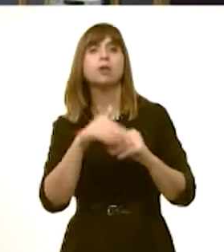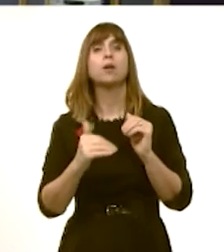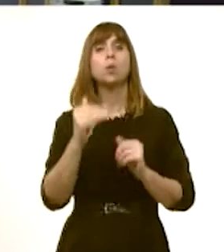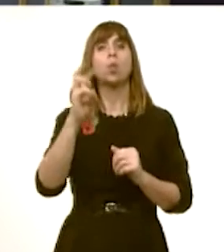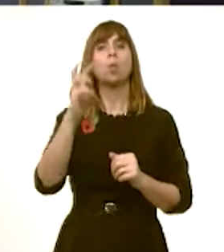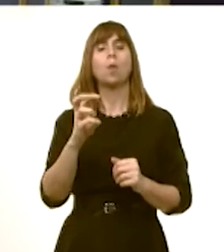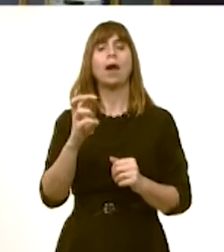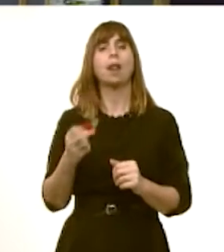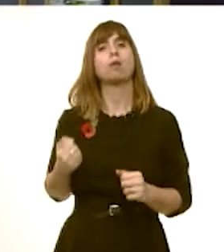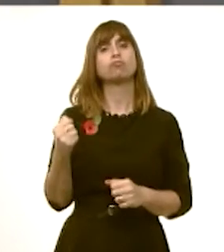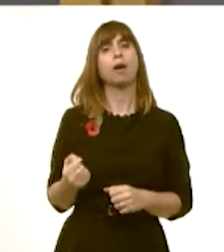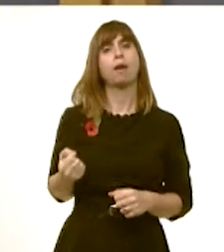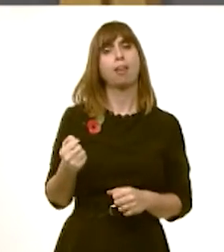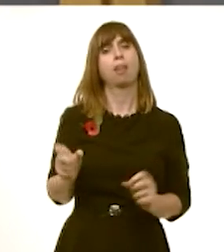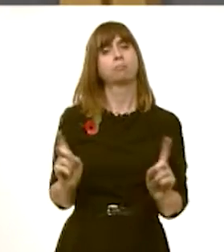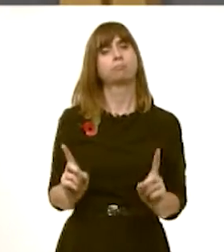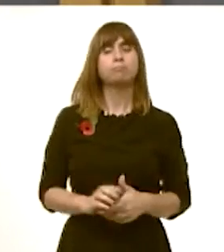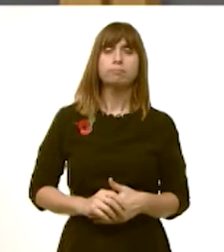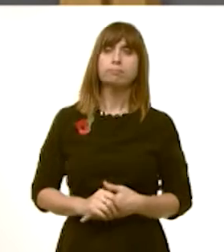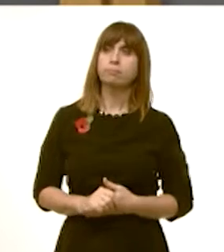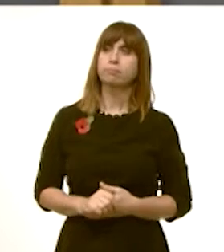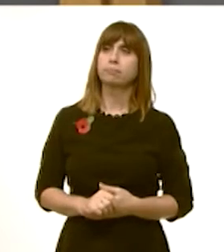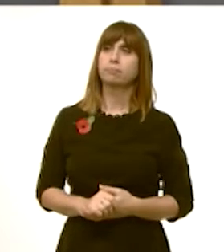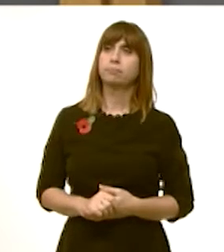OAQ(4)2557(FM)[W] Carwyn Jones: I answered this question to some extent earlier.